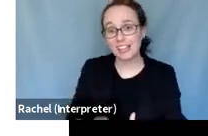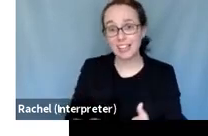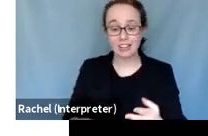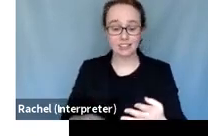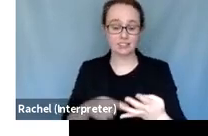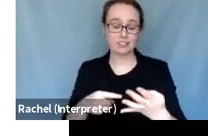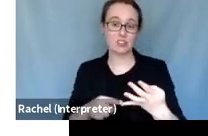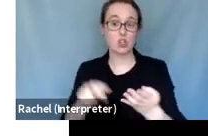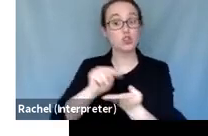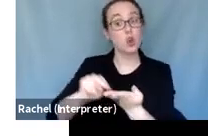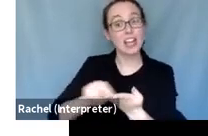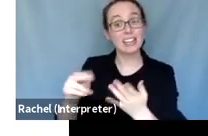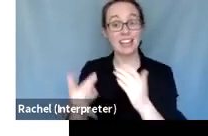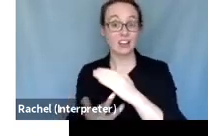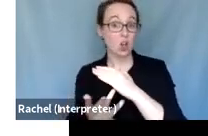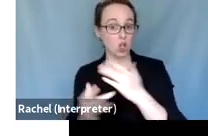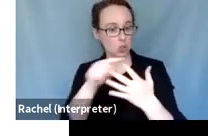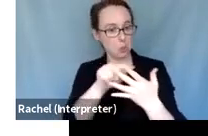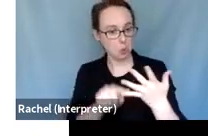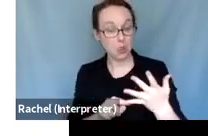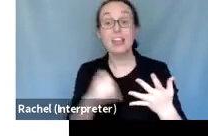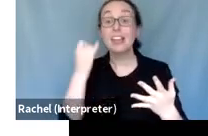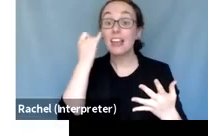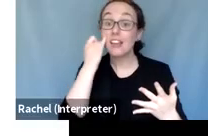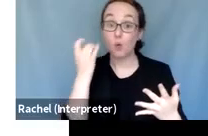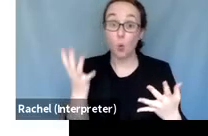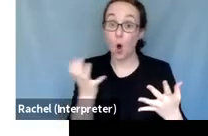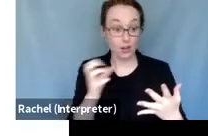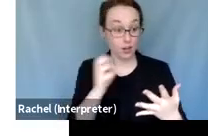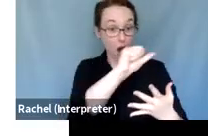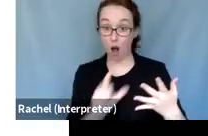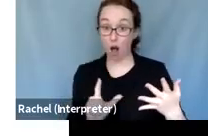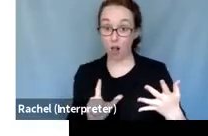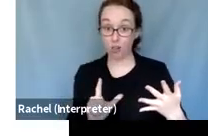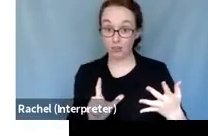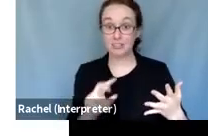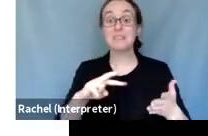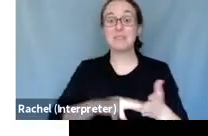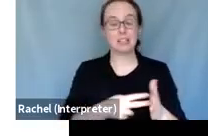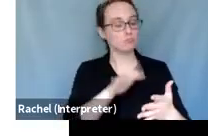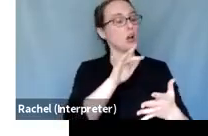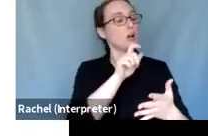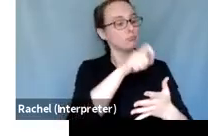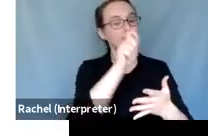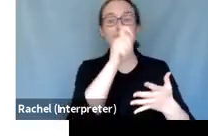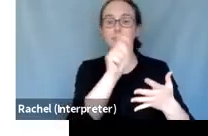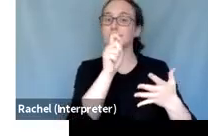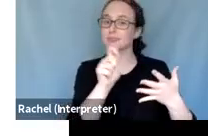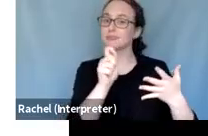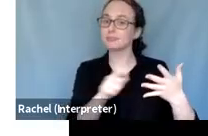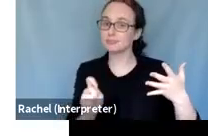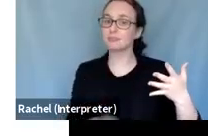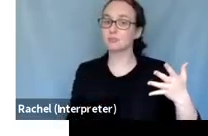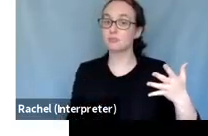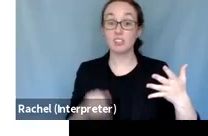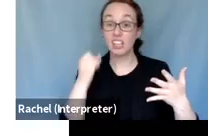Sage Talbot: So if you wanted to use all of those. You're going to check each and every box if you only wanted to use testing, you're only going to check testing.